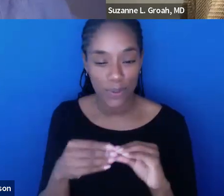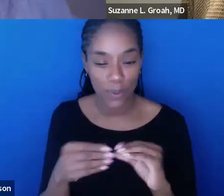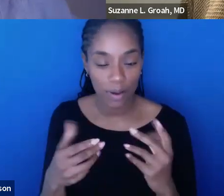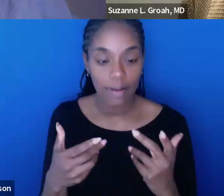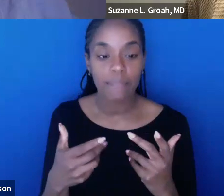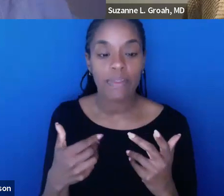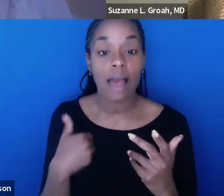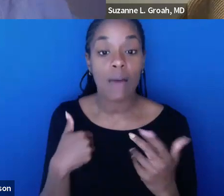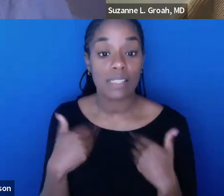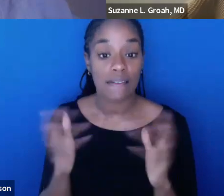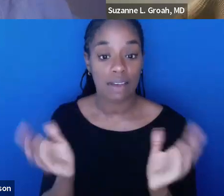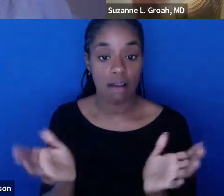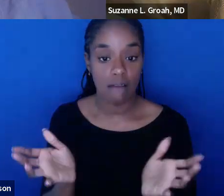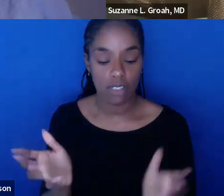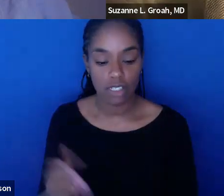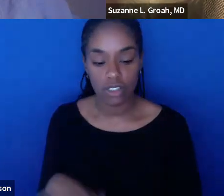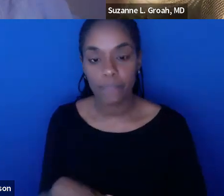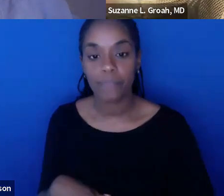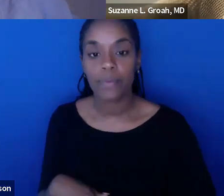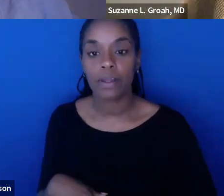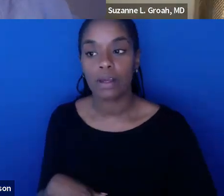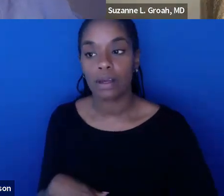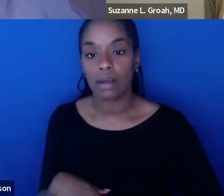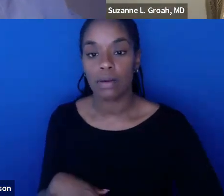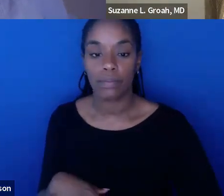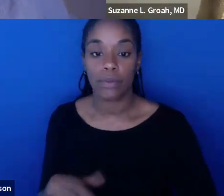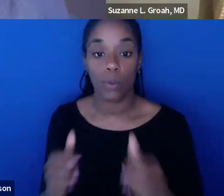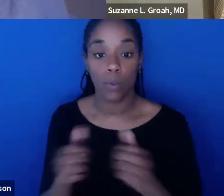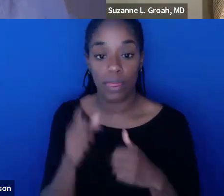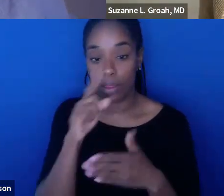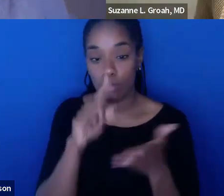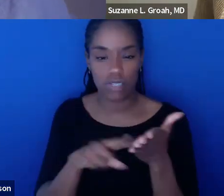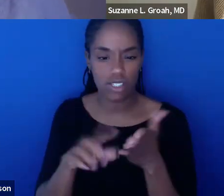a conversation with a researcher in a totally different field and we were trying